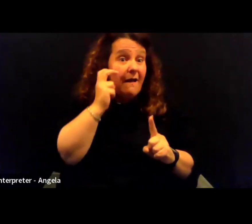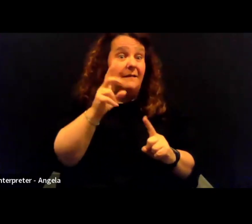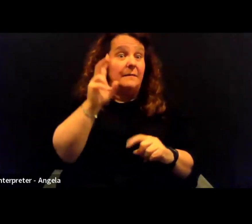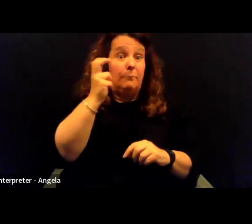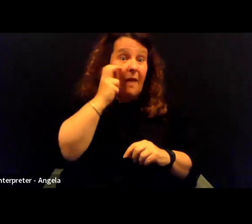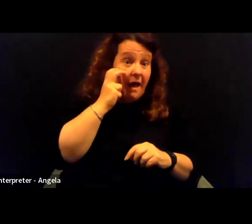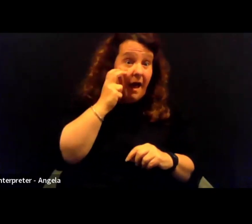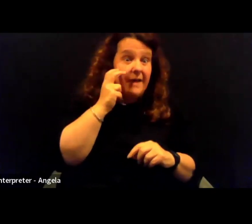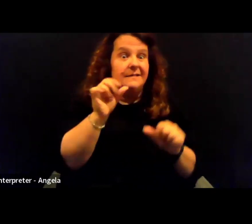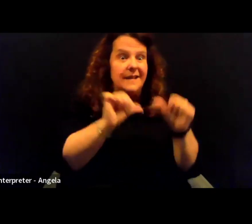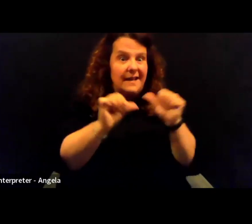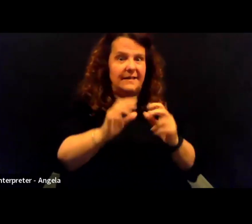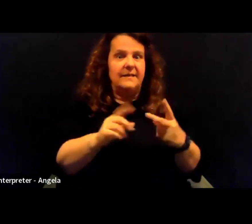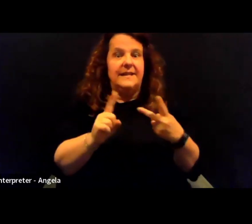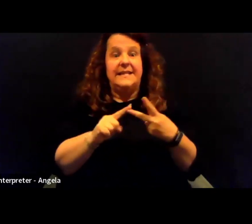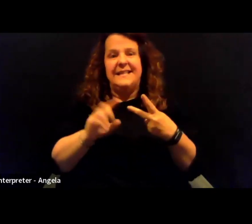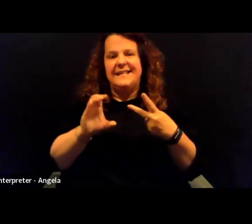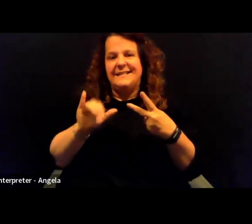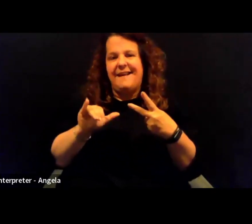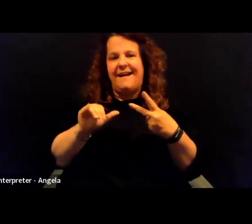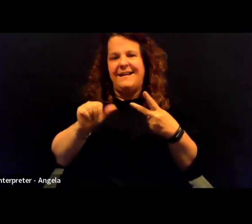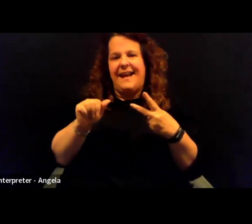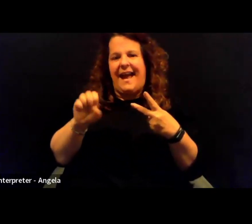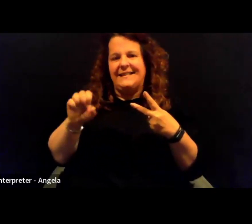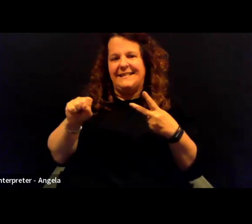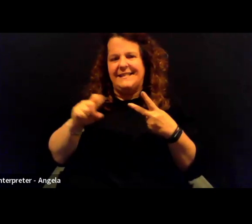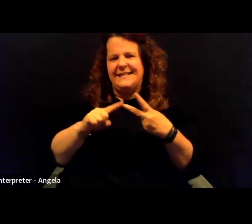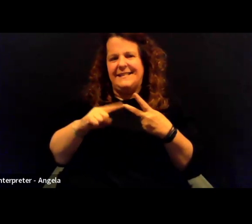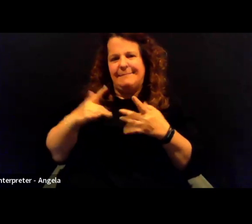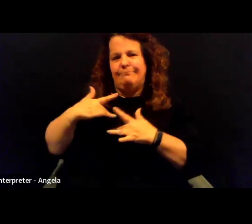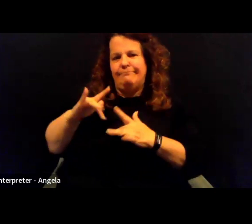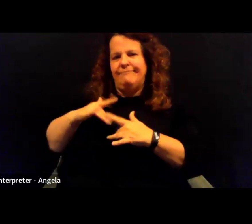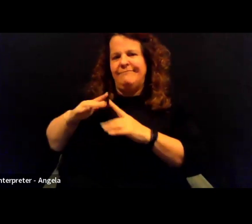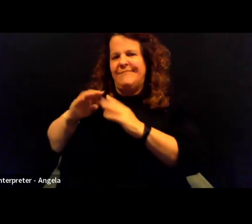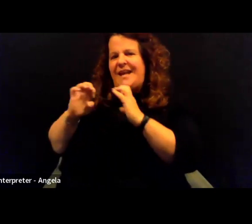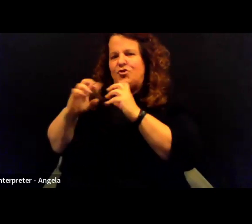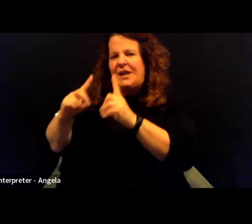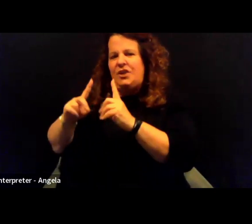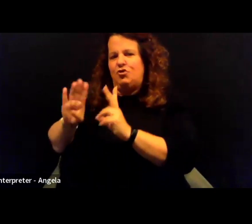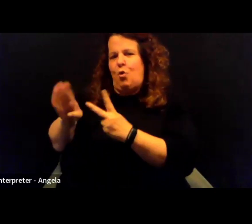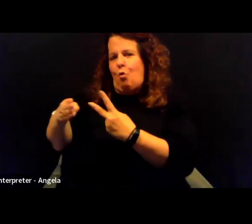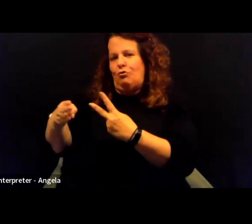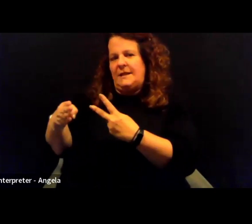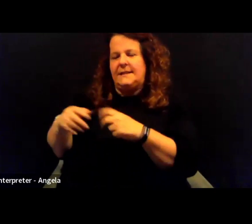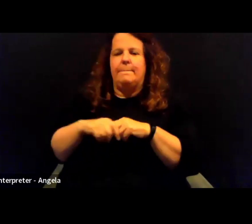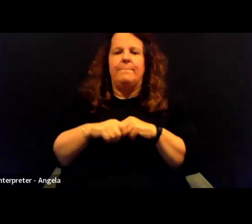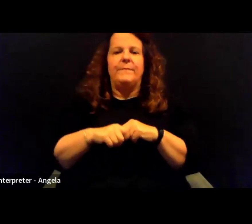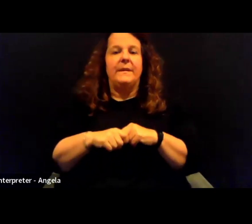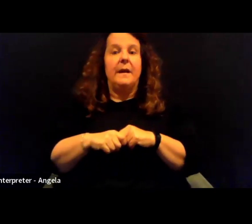SciAccess is a little bit more education oriented, but the, the networking that